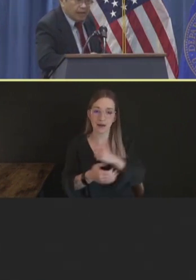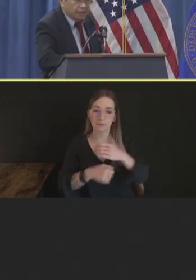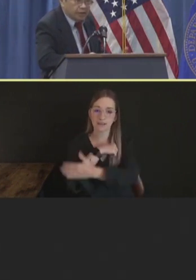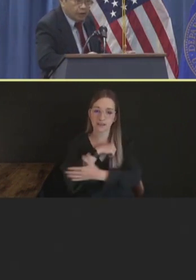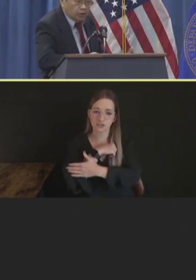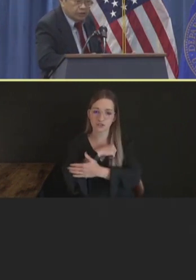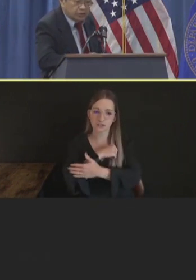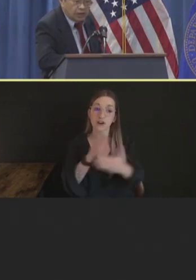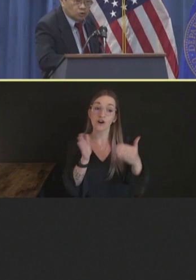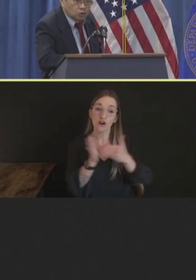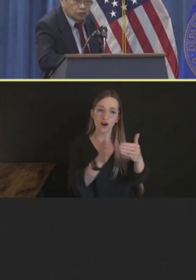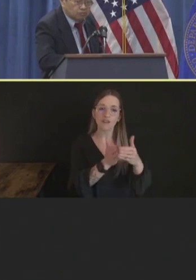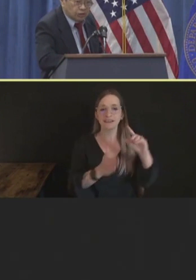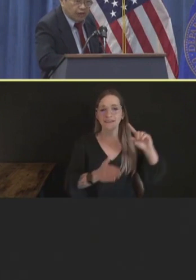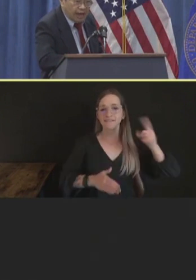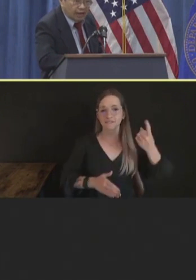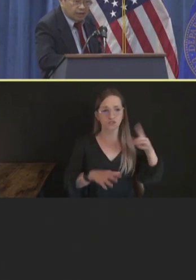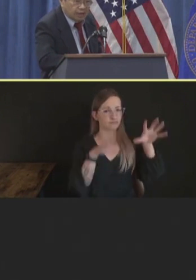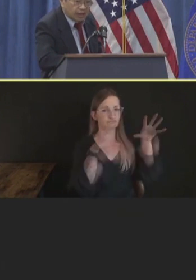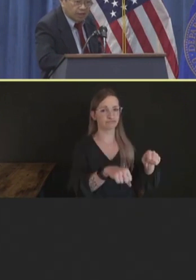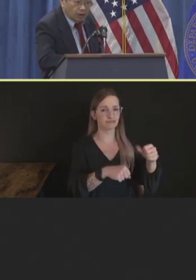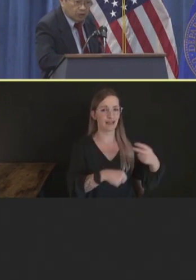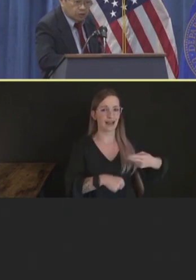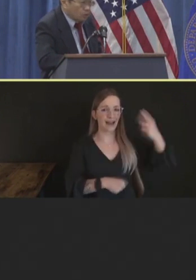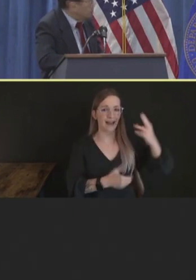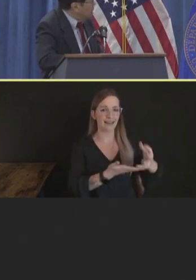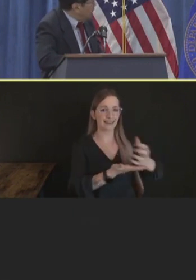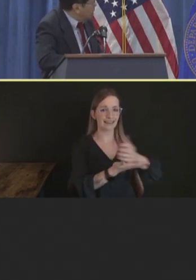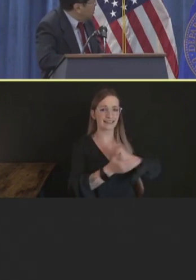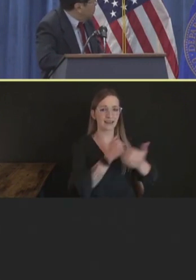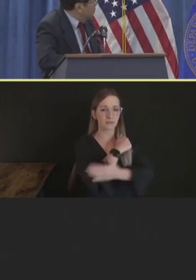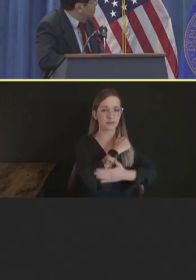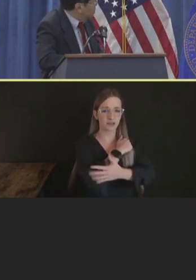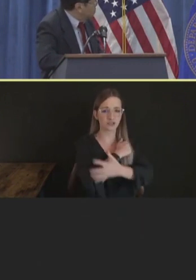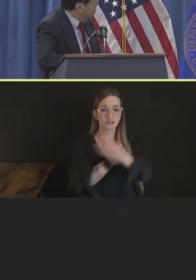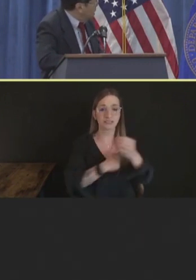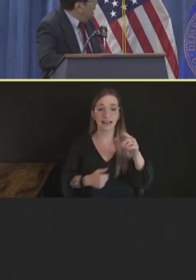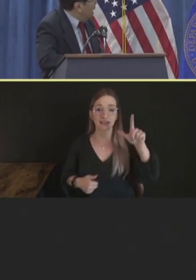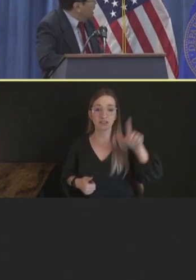And currently these countries simply lack that functional PV system.